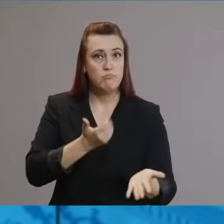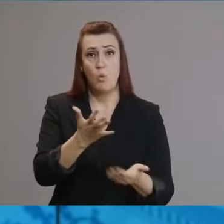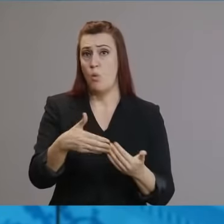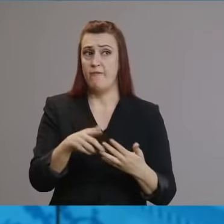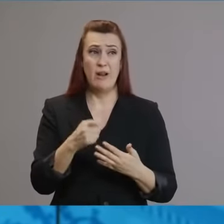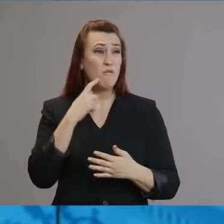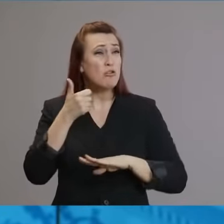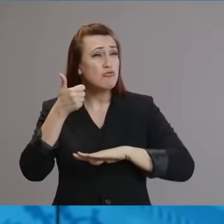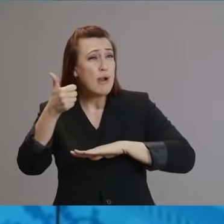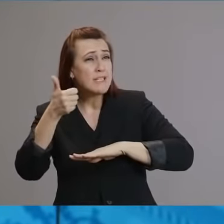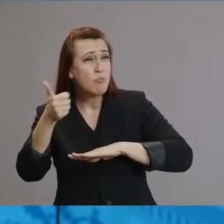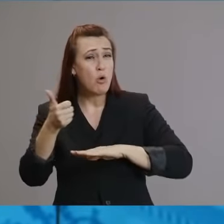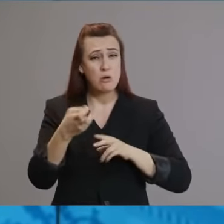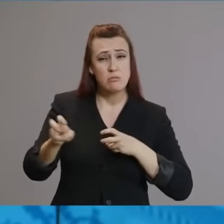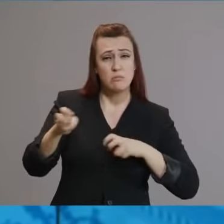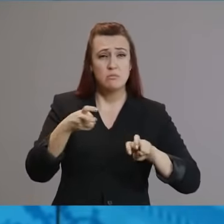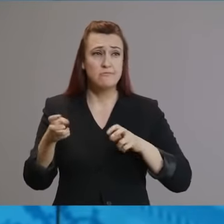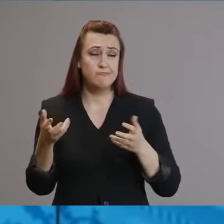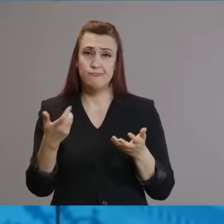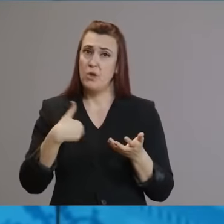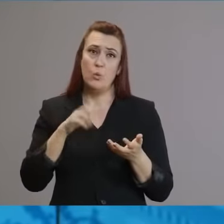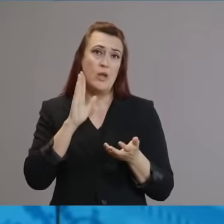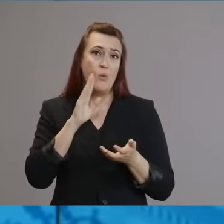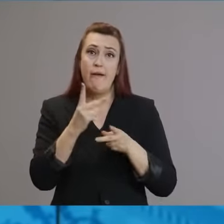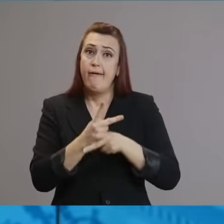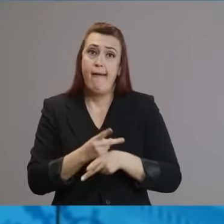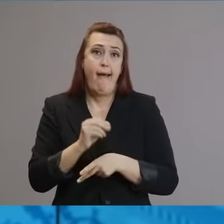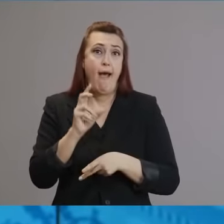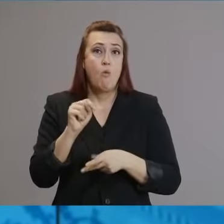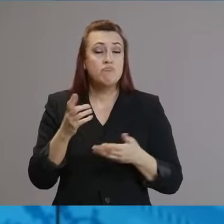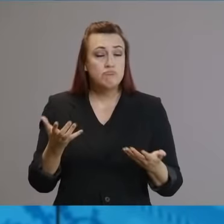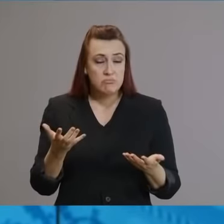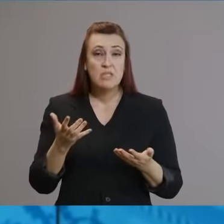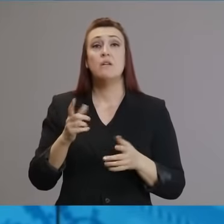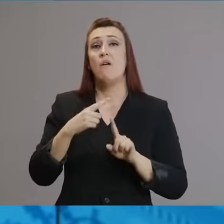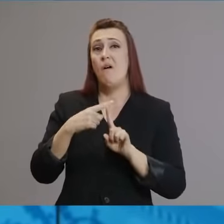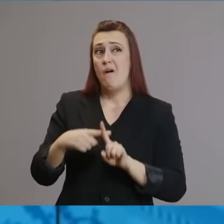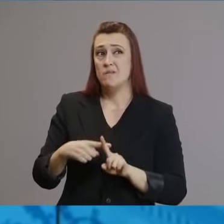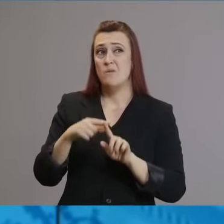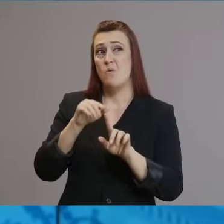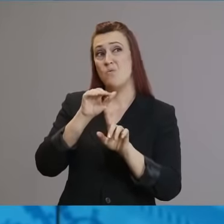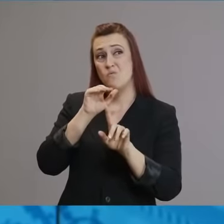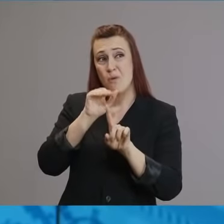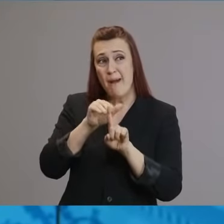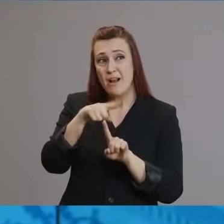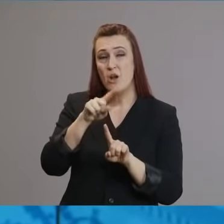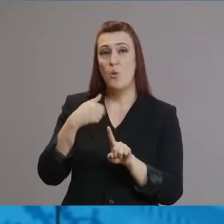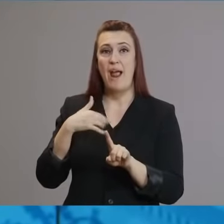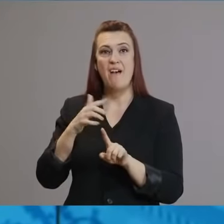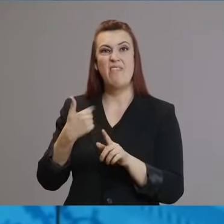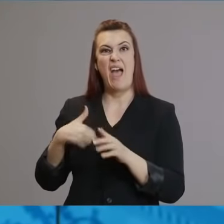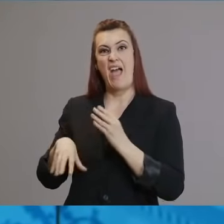AND THAT'S BEFORE WE TALK ABOUT SURGE HOSPITAL CAPACITY OR FIELD HOSPITALS. ANYTHING TO ADD, DOCTOR?